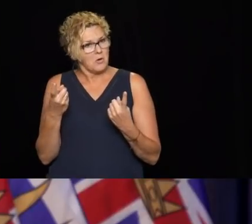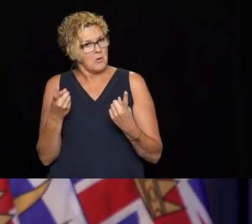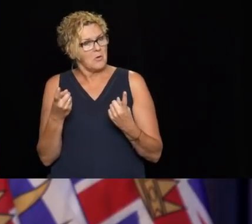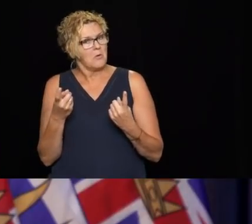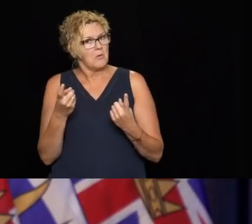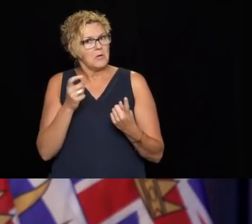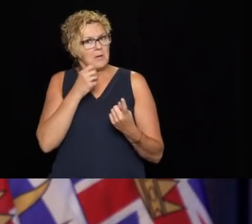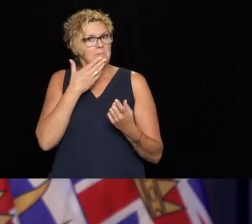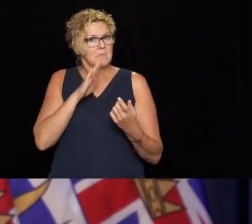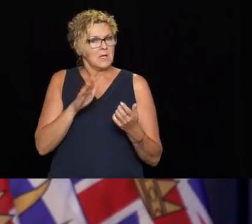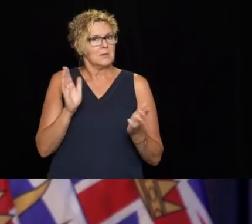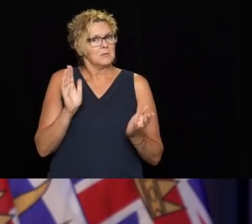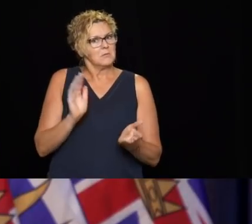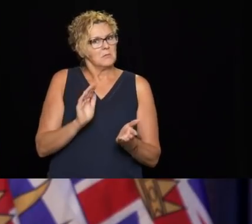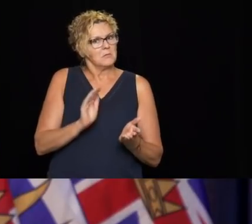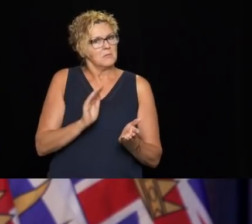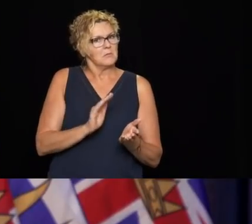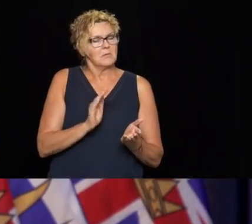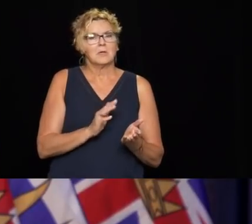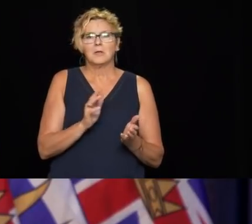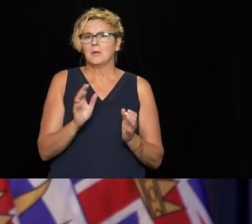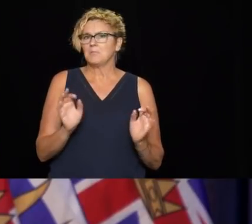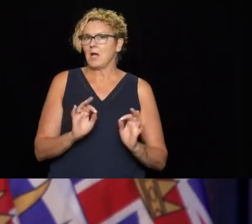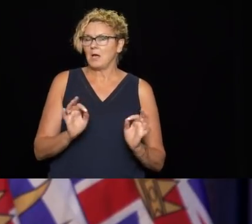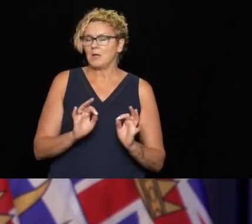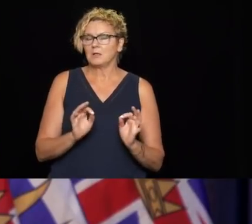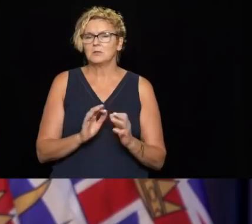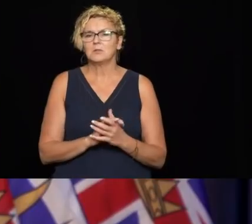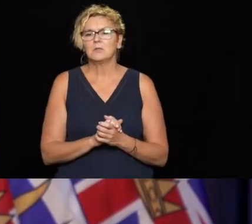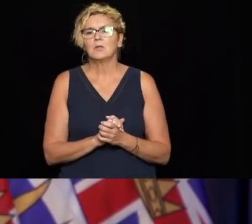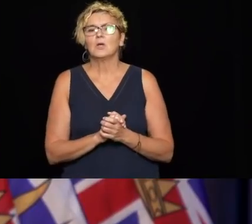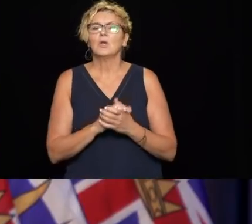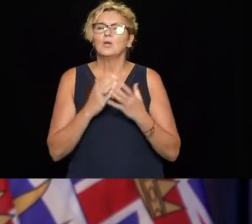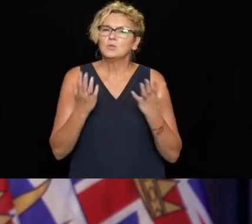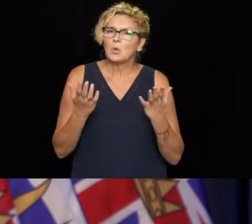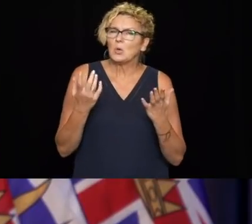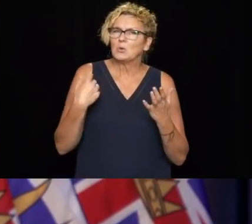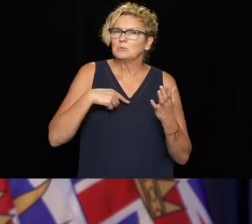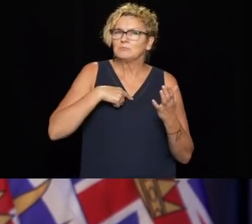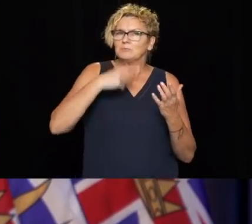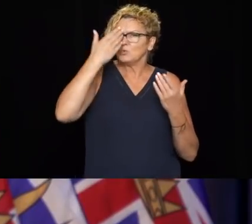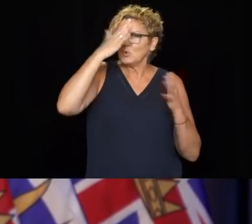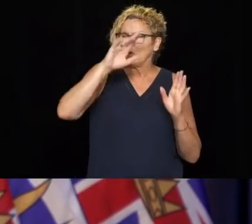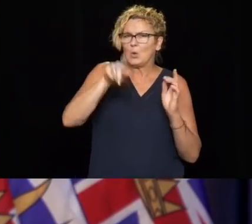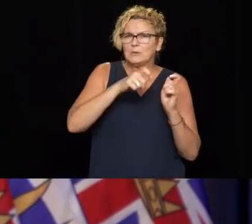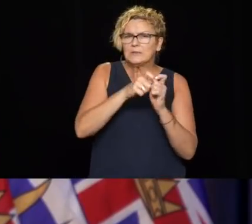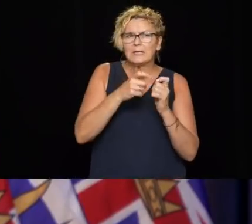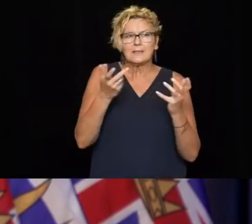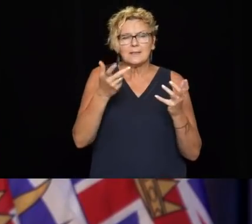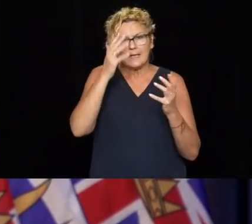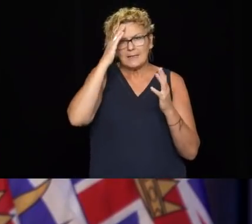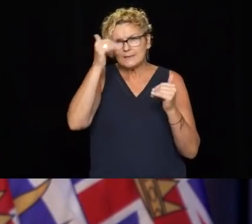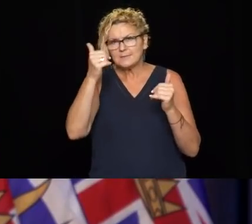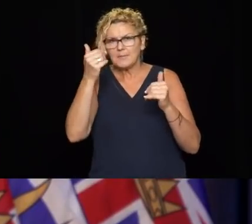they had seen, we can always use that to understand what is going to happen here but he gives us a good idea.